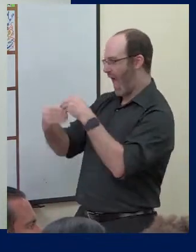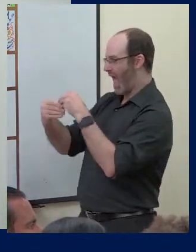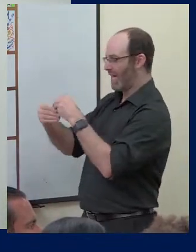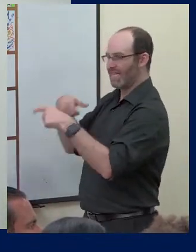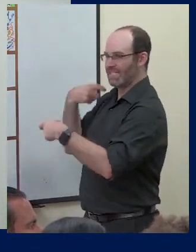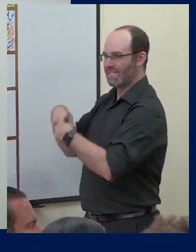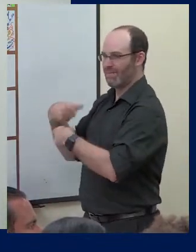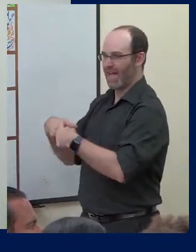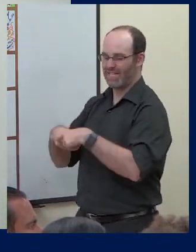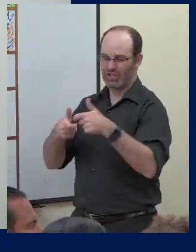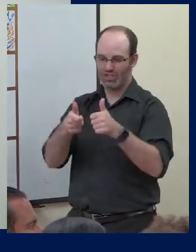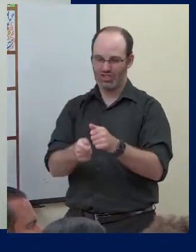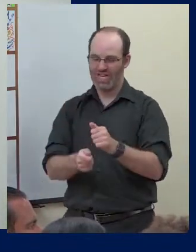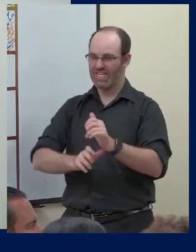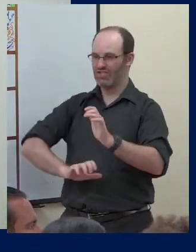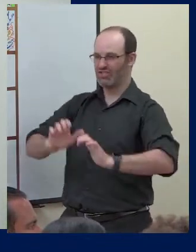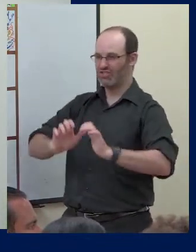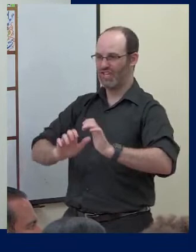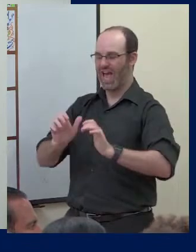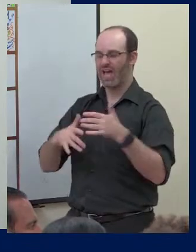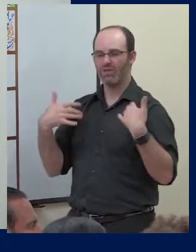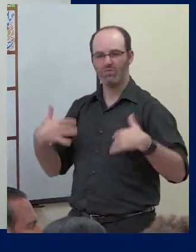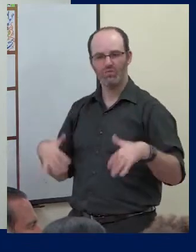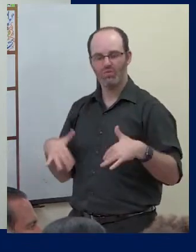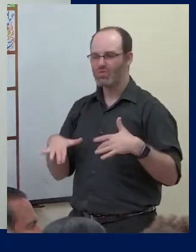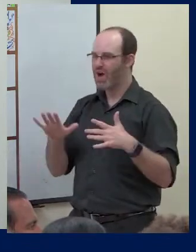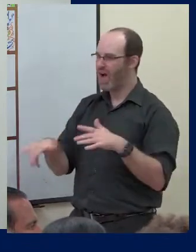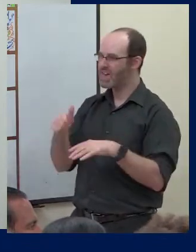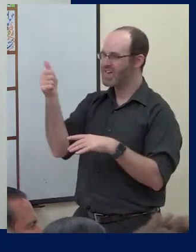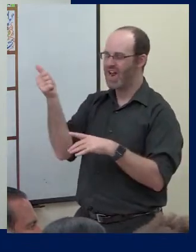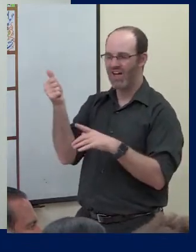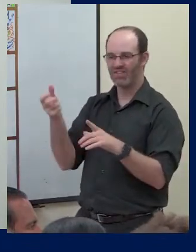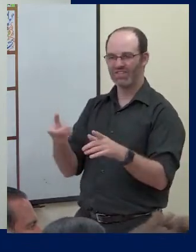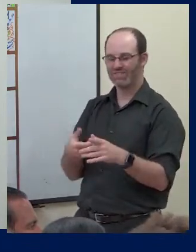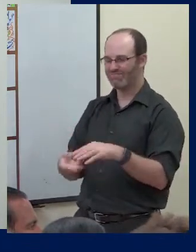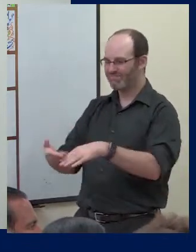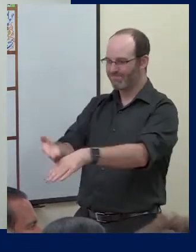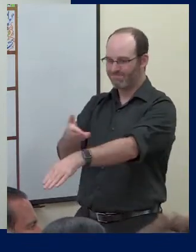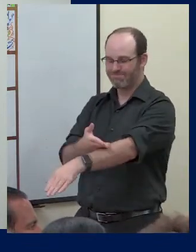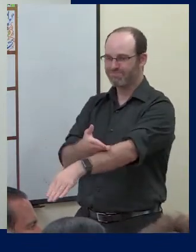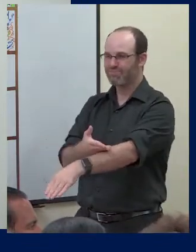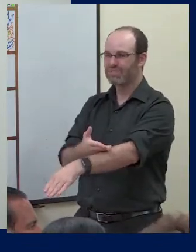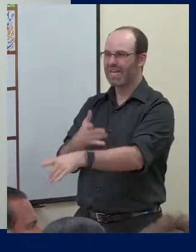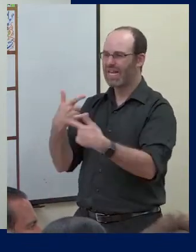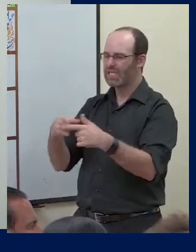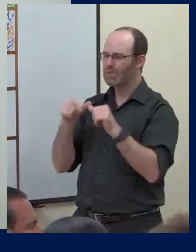Again, another important milestone as we think about how we drive to the work that we need